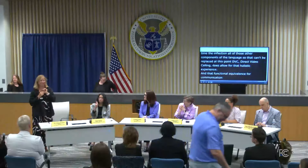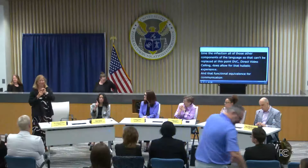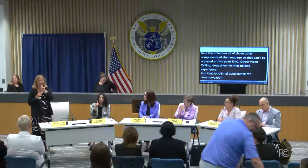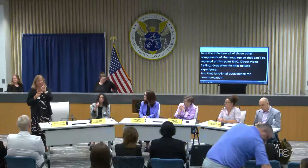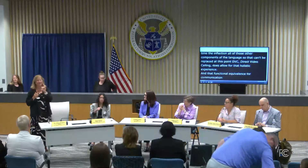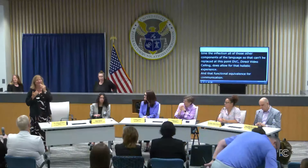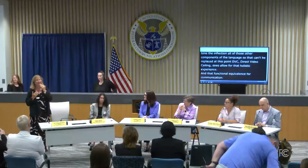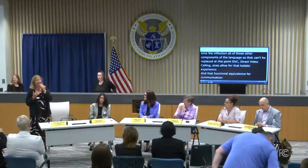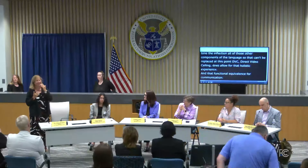ALLOW FOR THAT HOLISTIC EXPERIENCE. AND THAT FUNCTIONAL